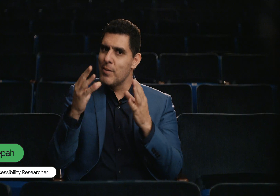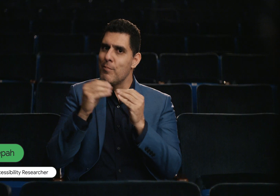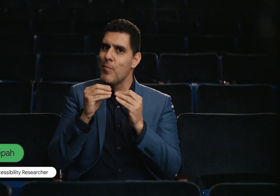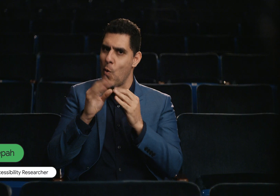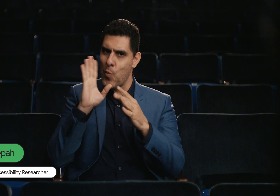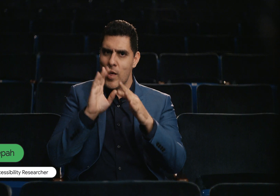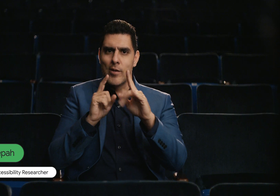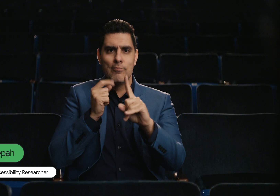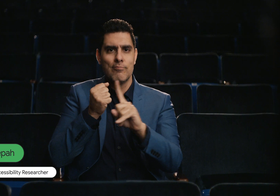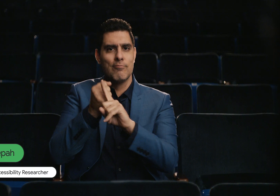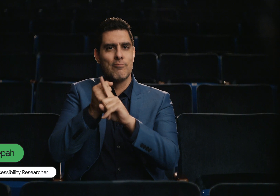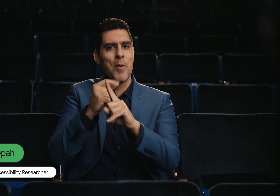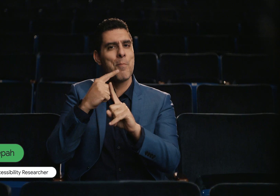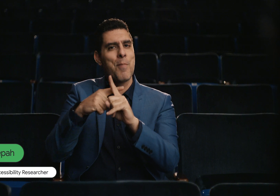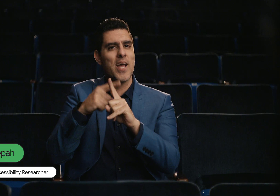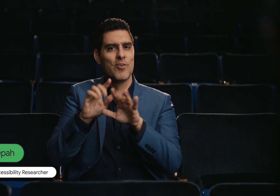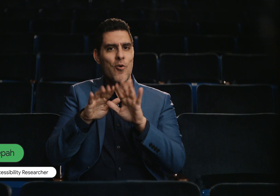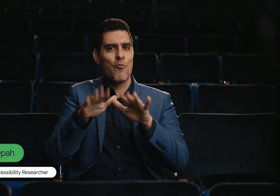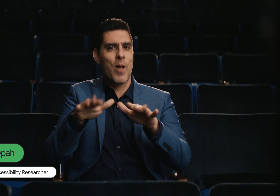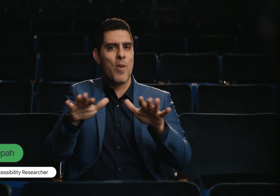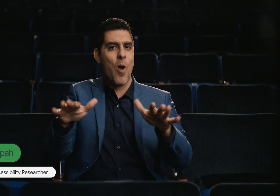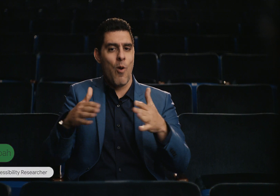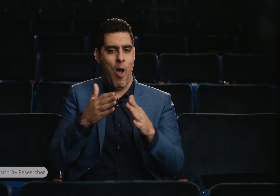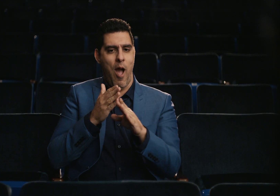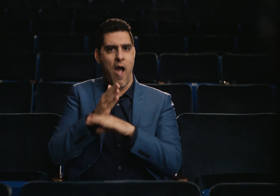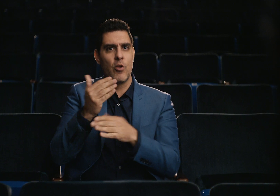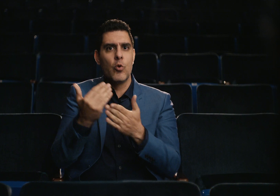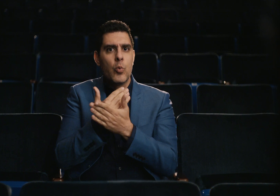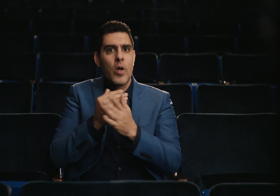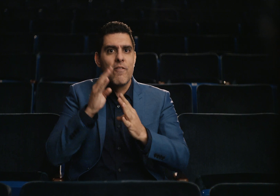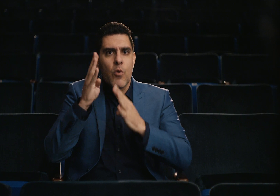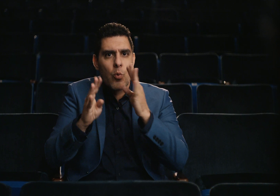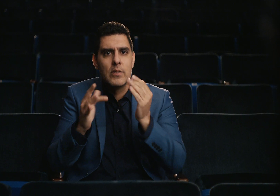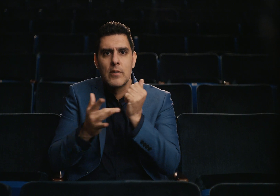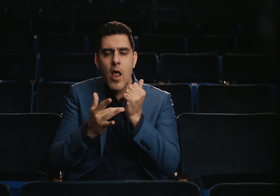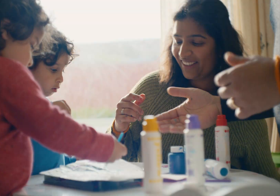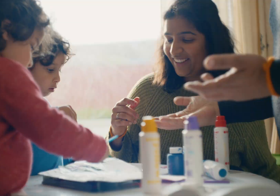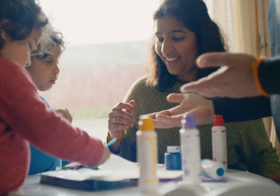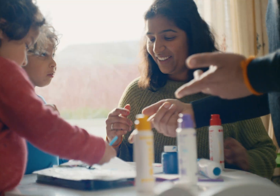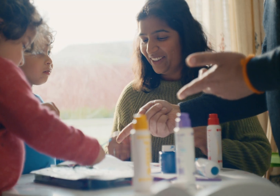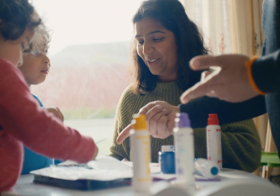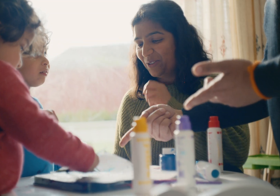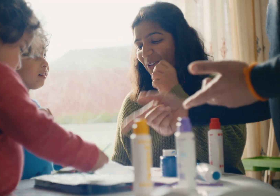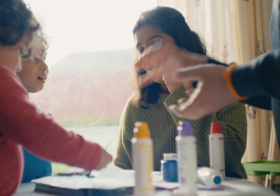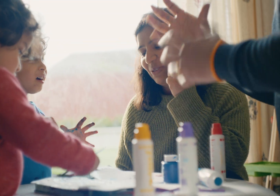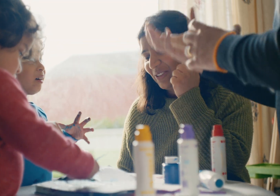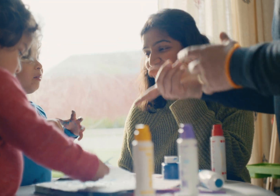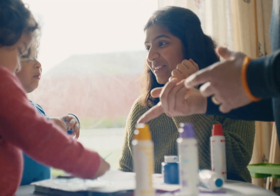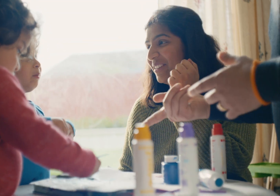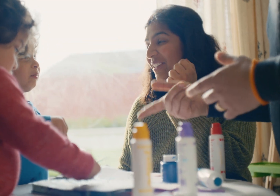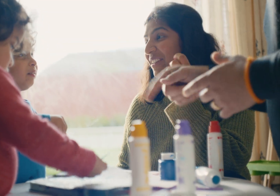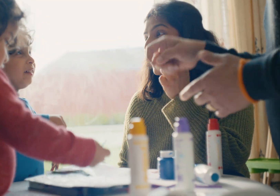This is just the beginning of a journey And there are going to be lots of positive ripple effects. New innovations, new technologies,